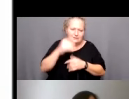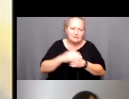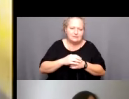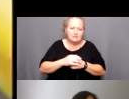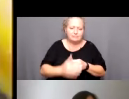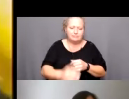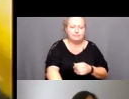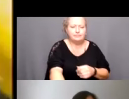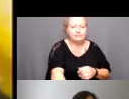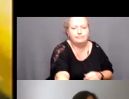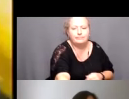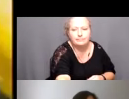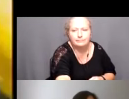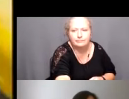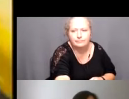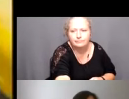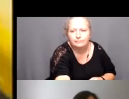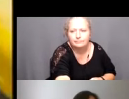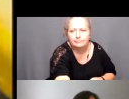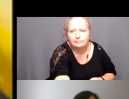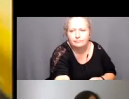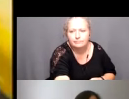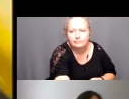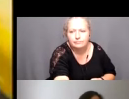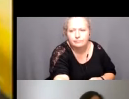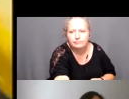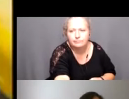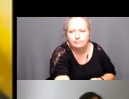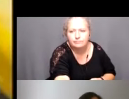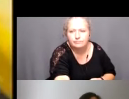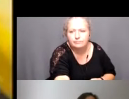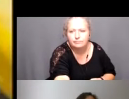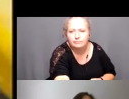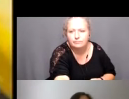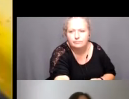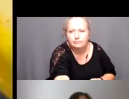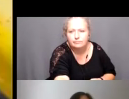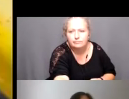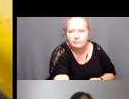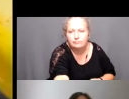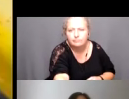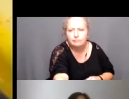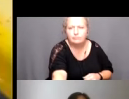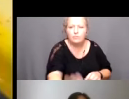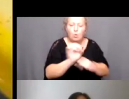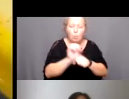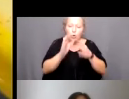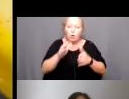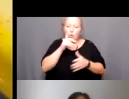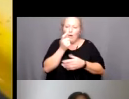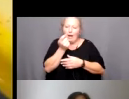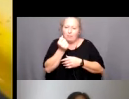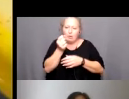As most of you know, workers who typically have little control over their work